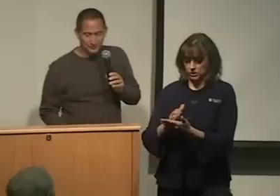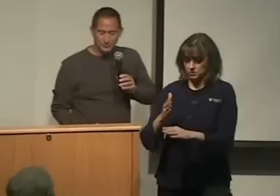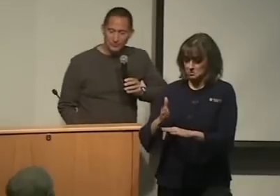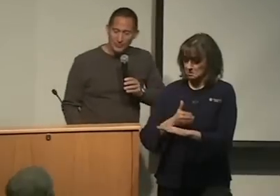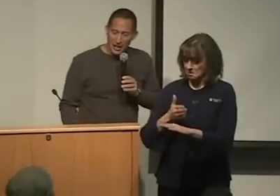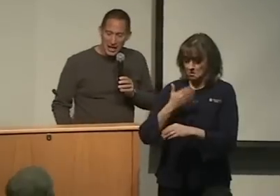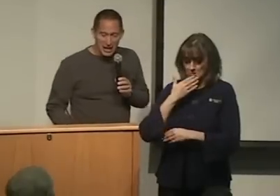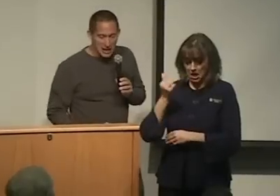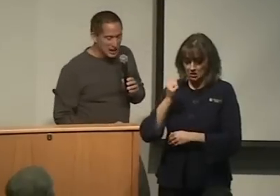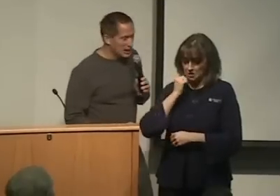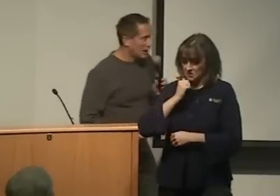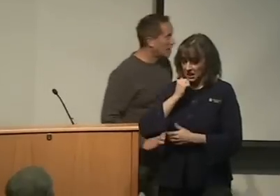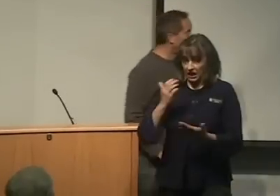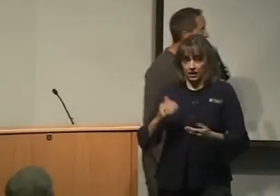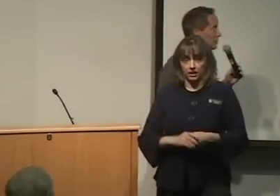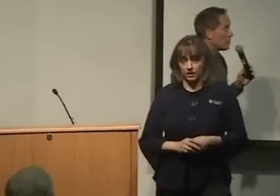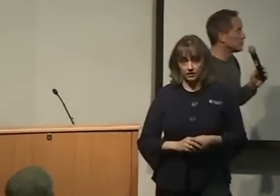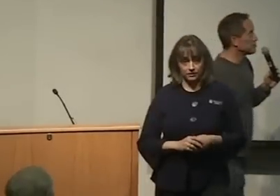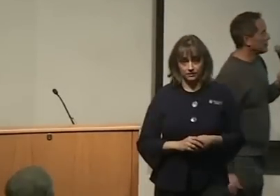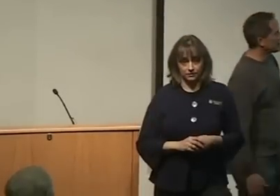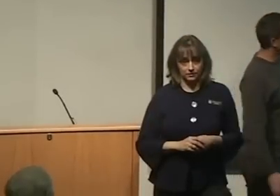Only one response.